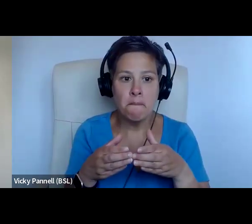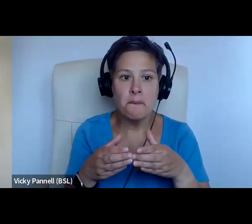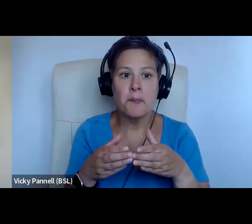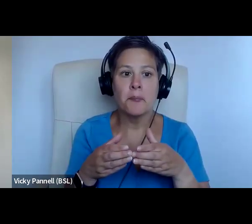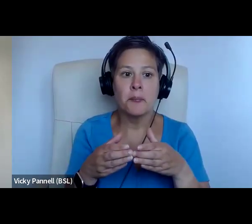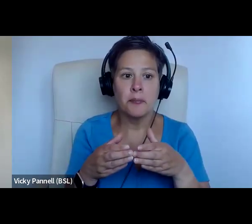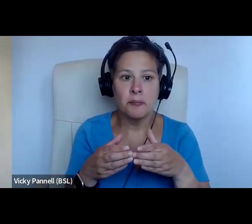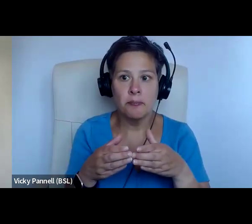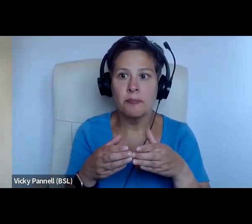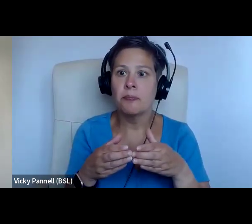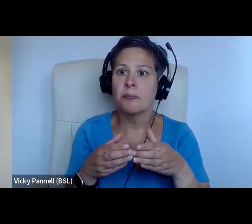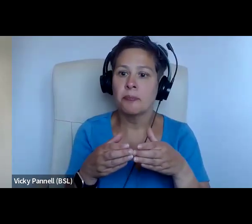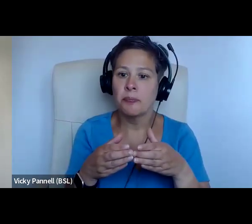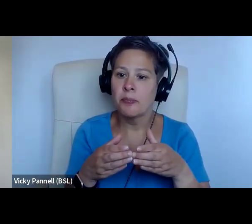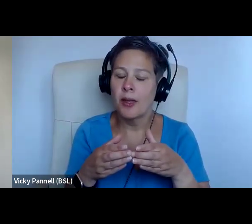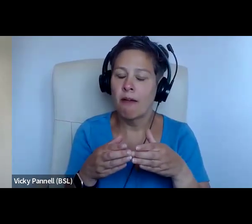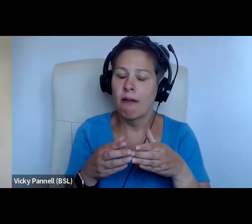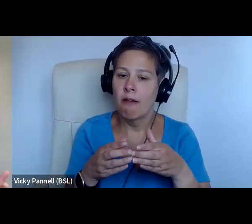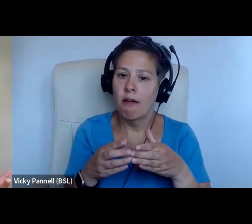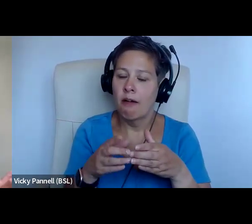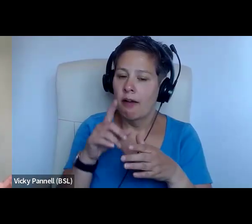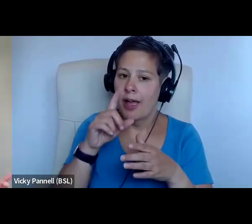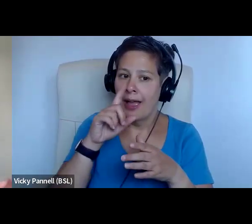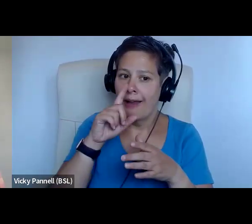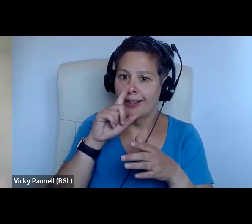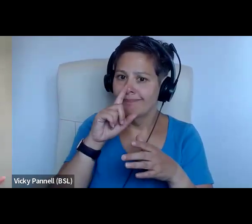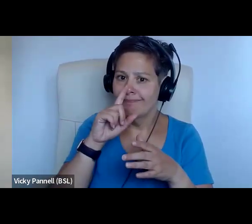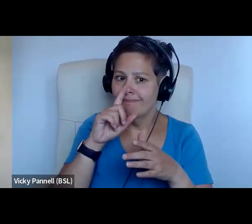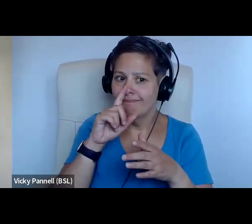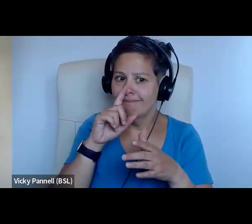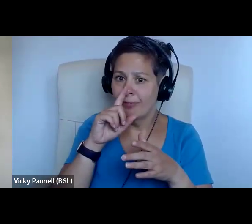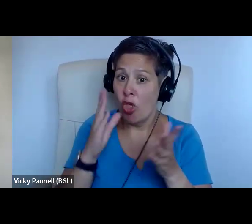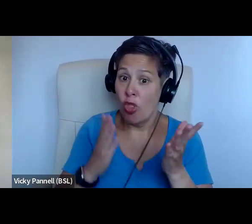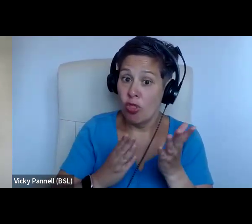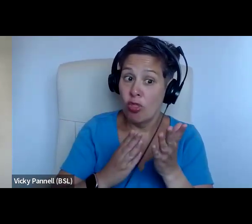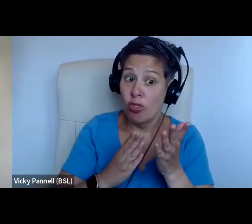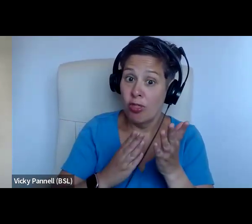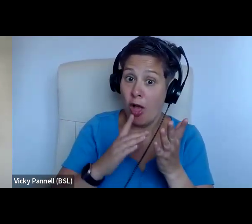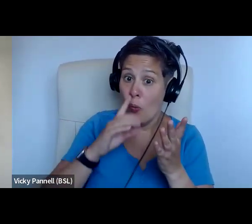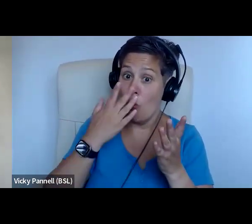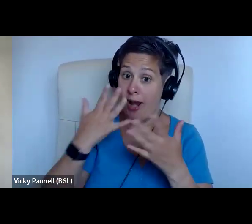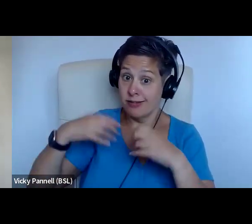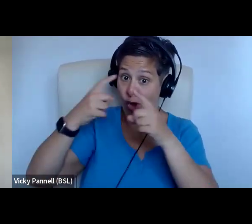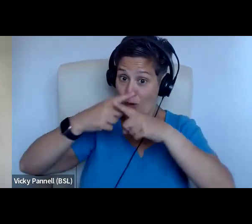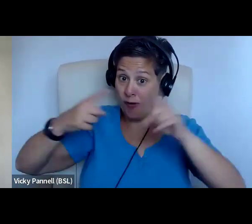going to events that I cared about, going to, being in rooms that I was really passionate to be in wanting to represent people,